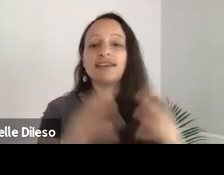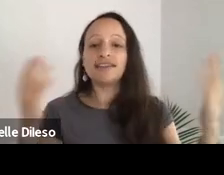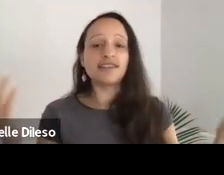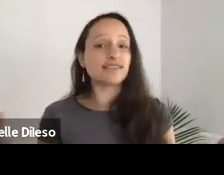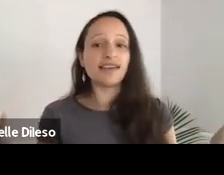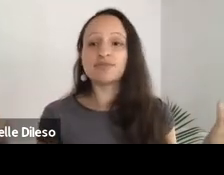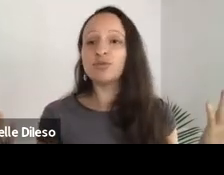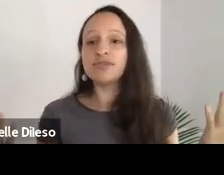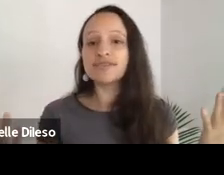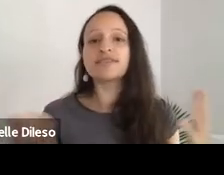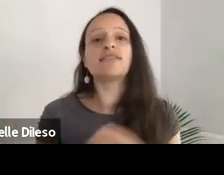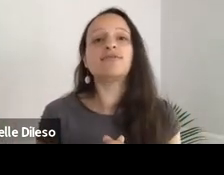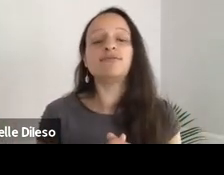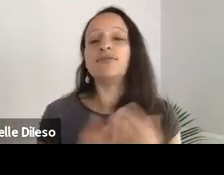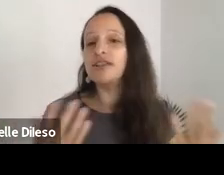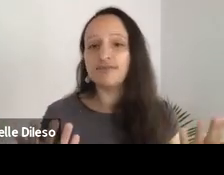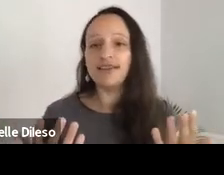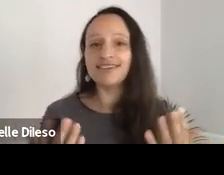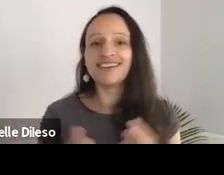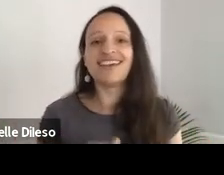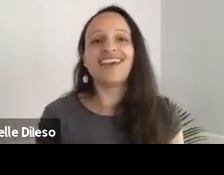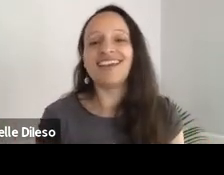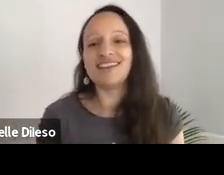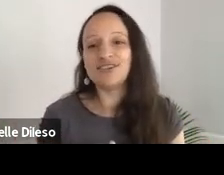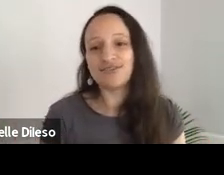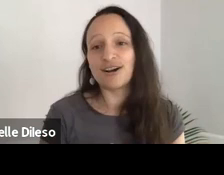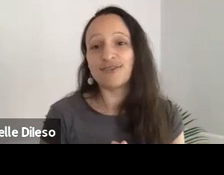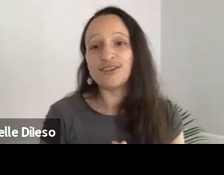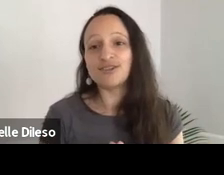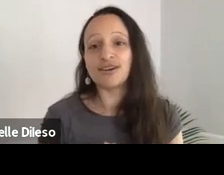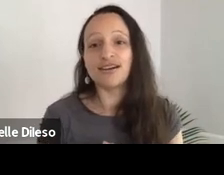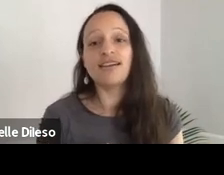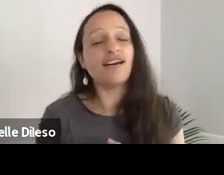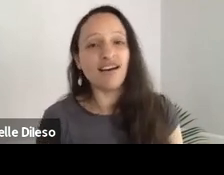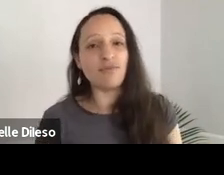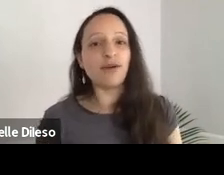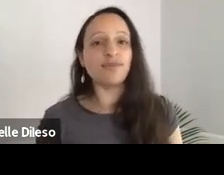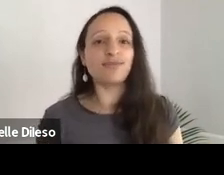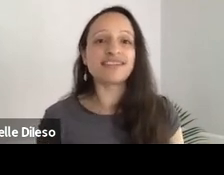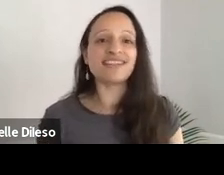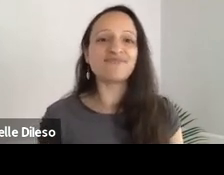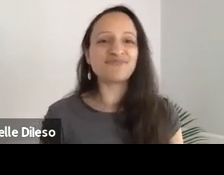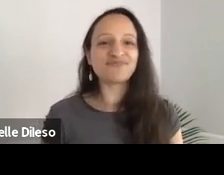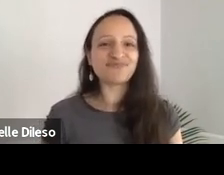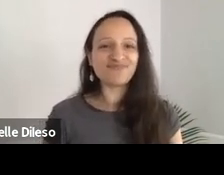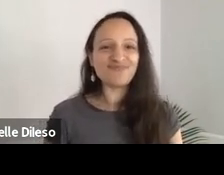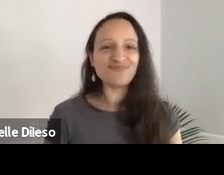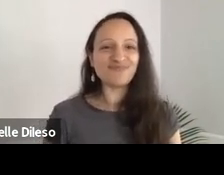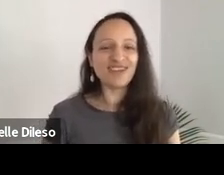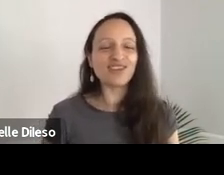We also have again kids size pools, full of mud. And those are for our friends who are all about being messy.